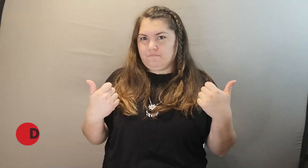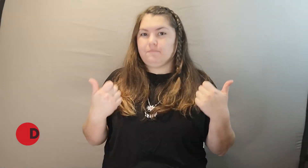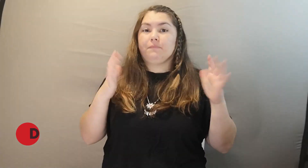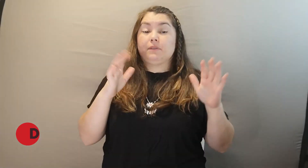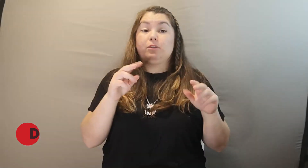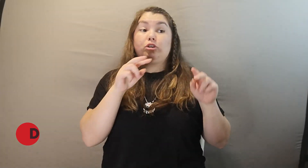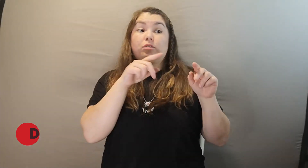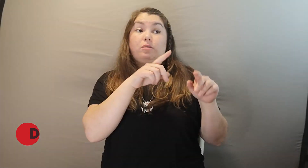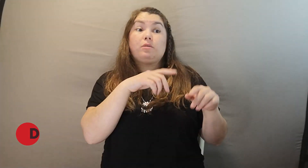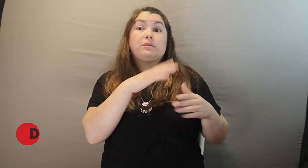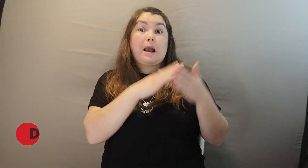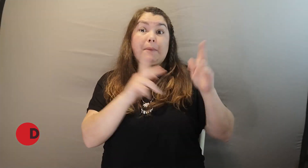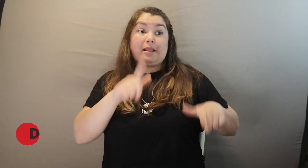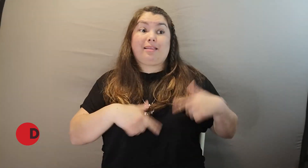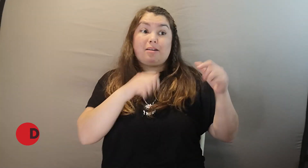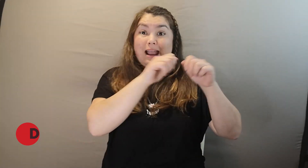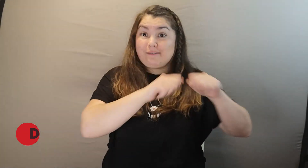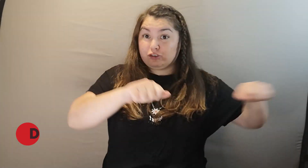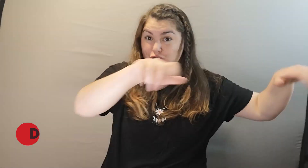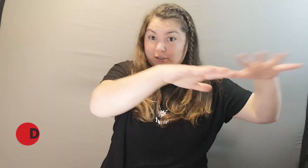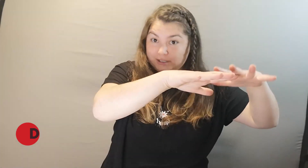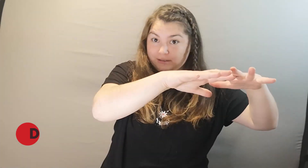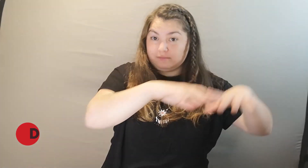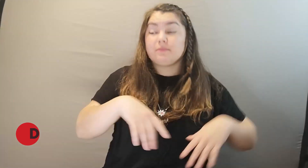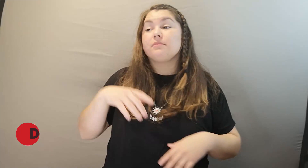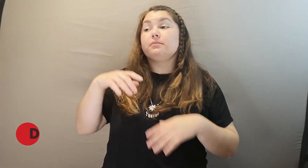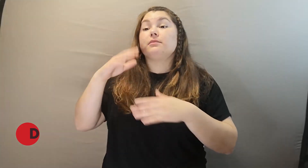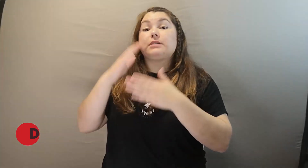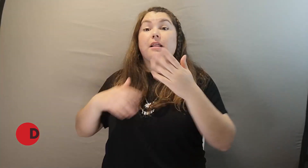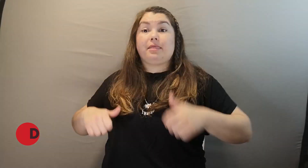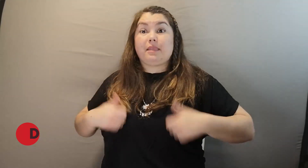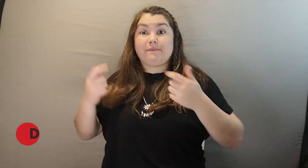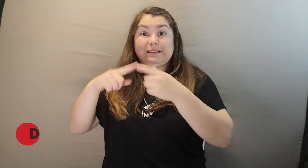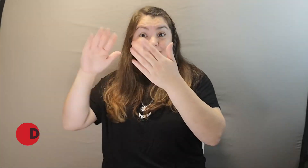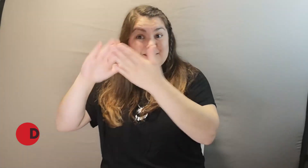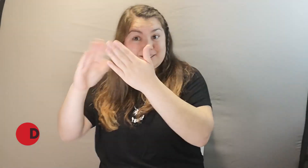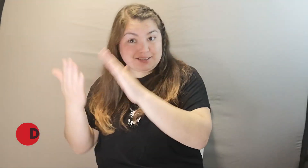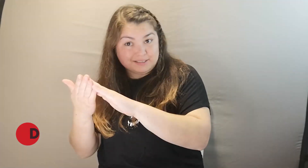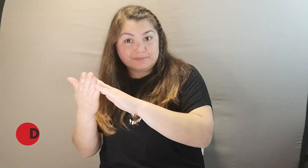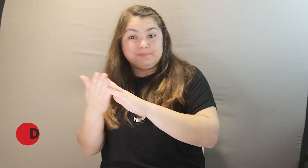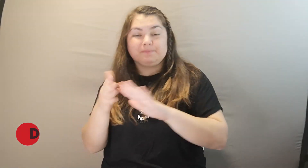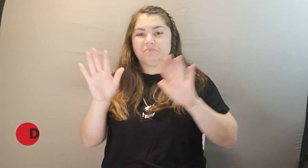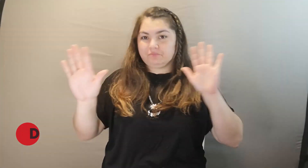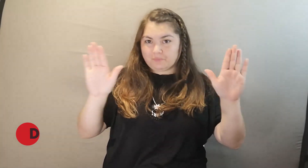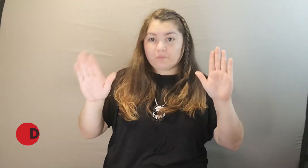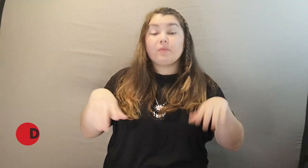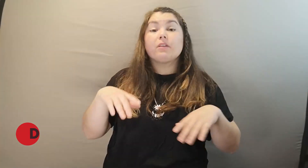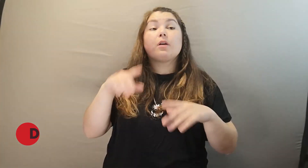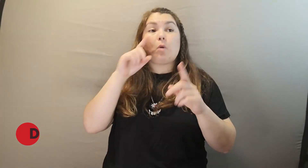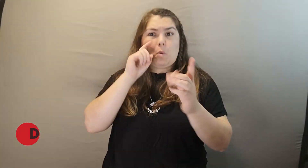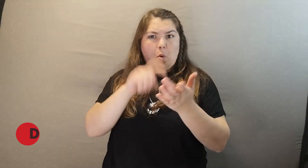Look where they live, some live on reserves, some live in cities,